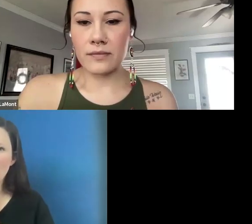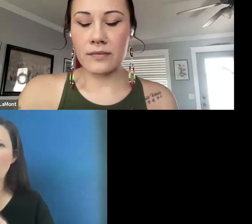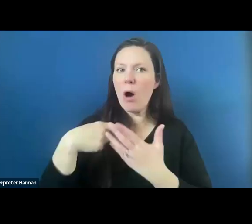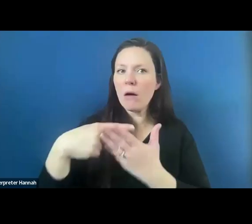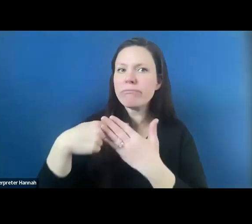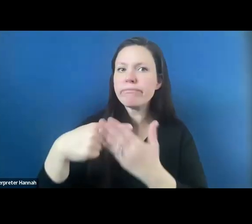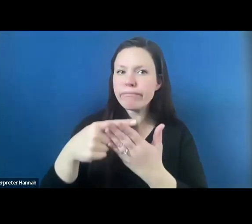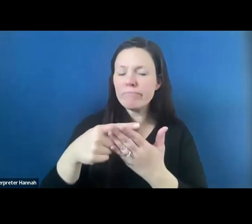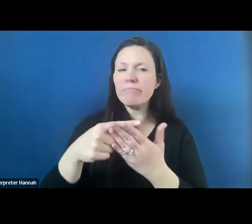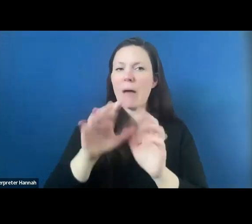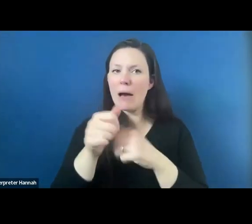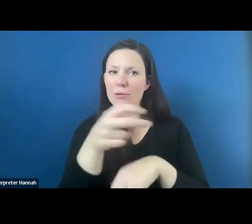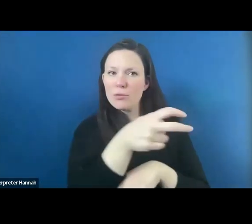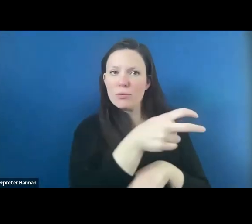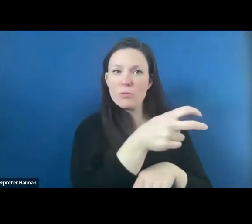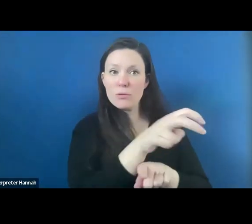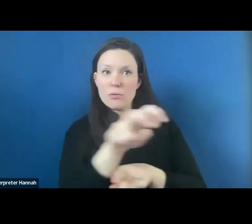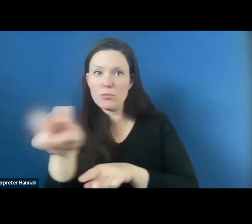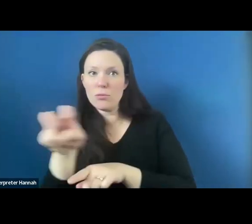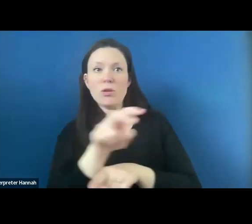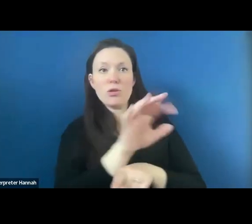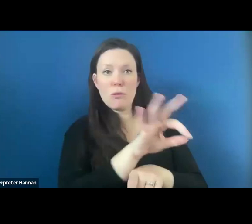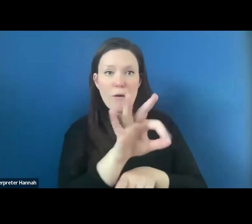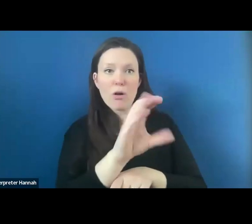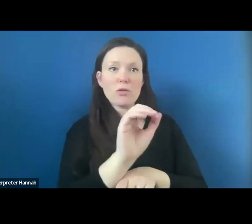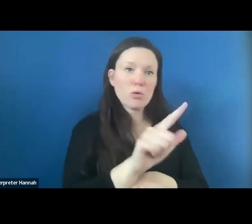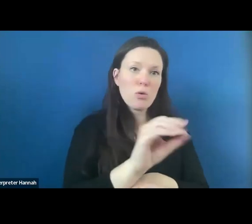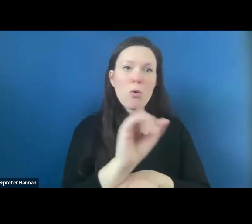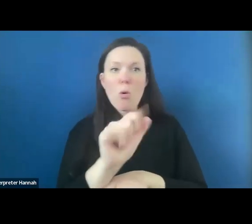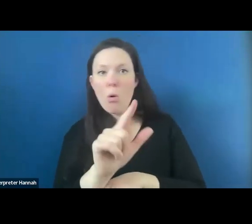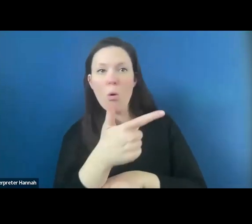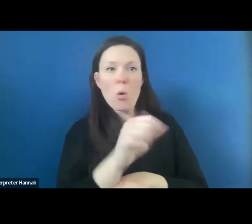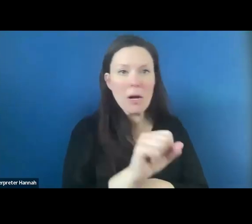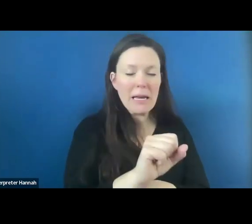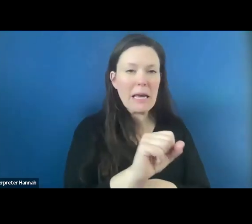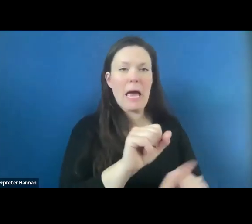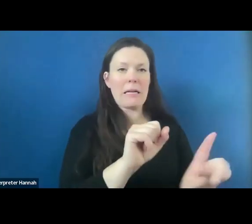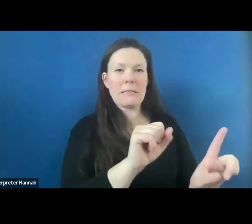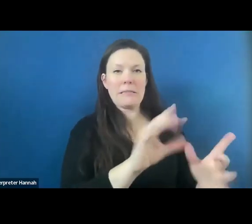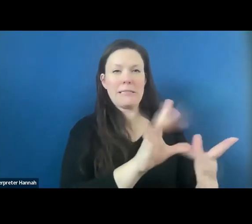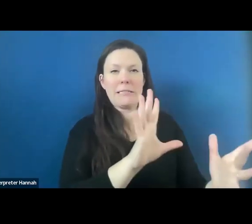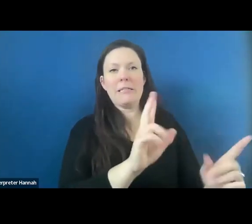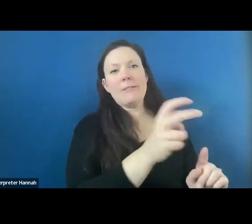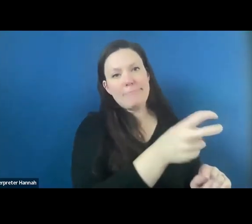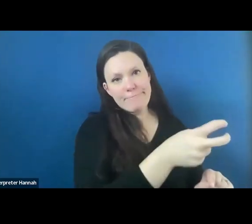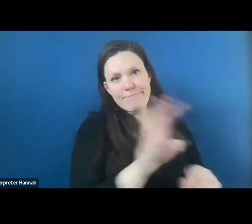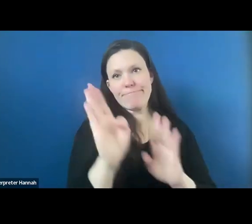not only a transition away from fossil fuels, but also a transition to more just forms of energy extraction and production.